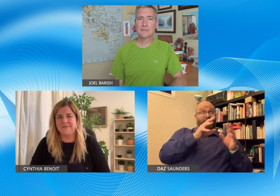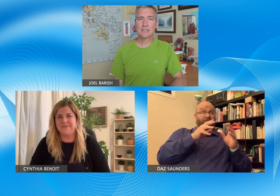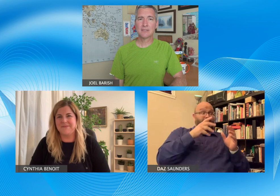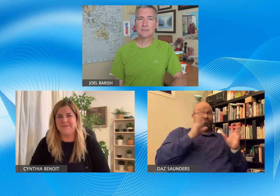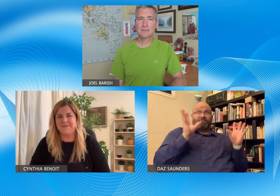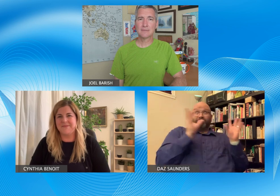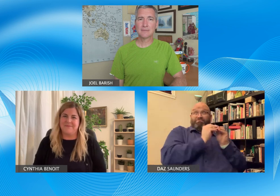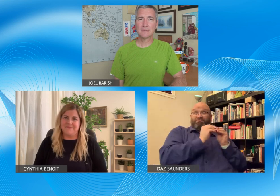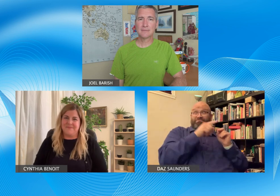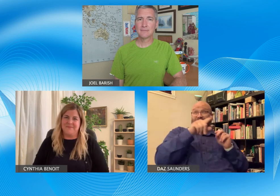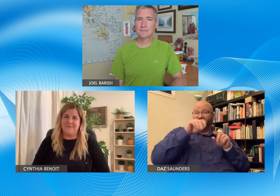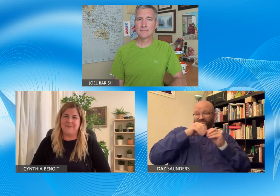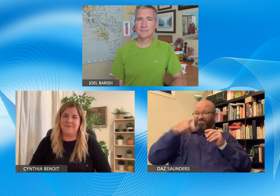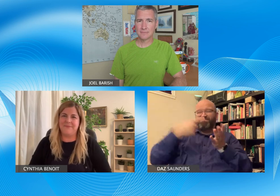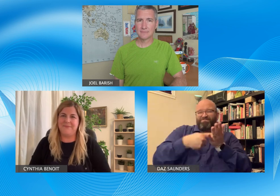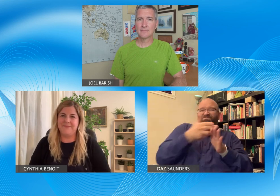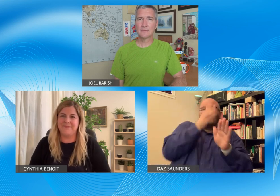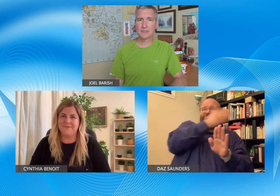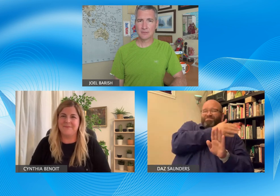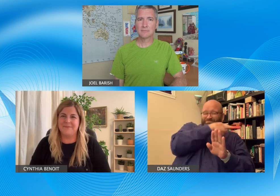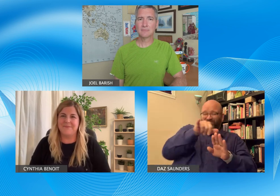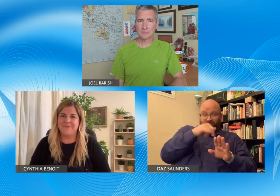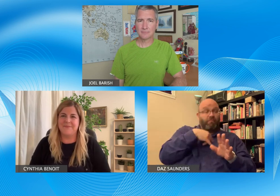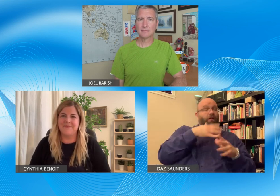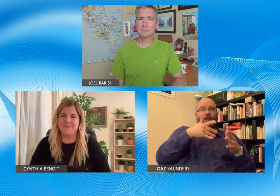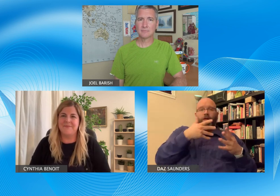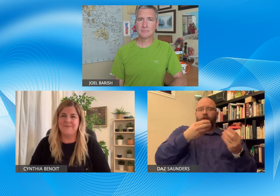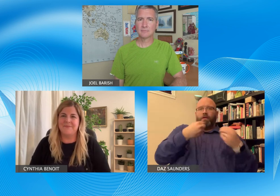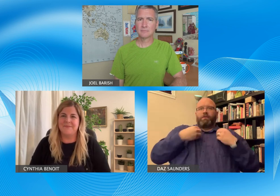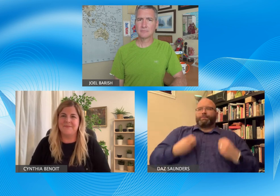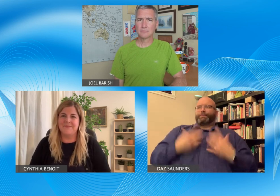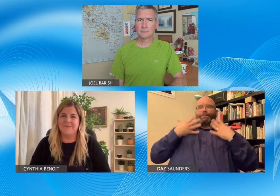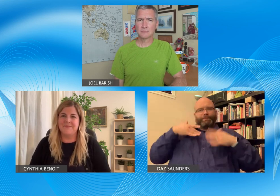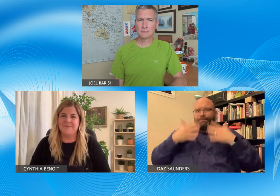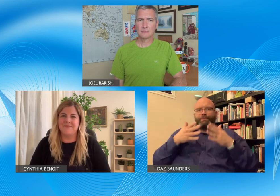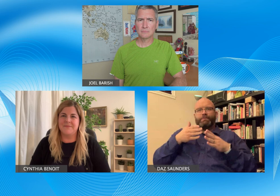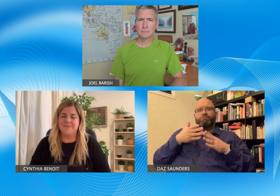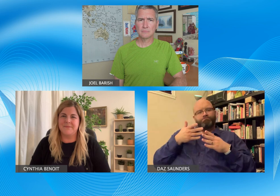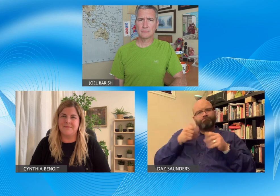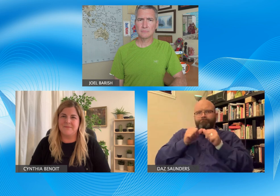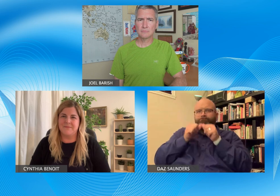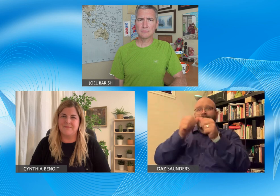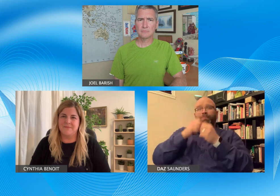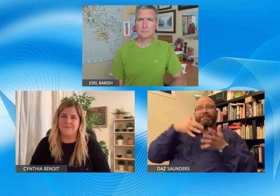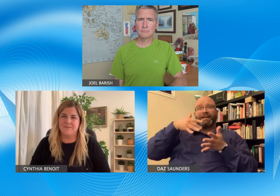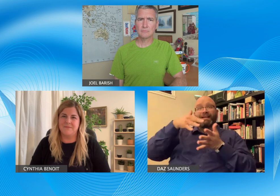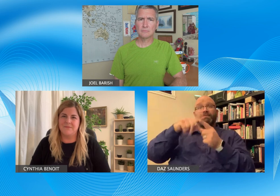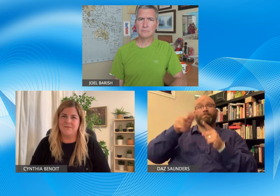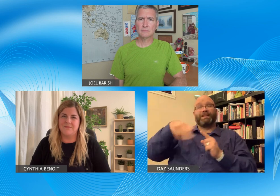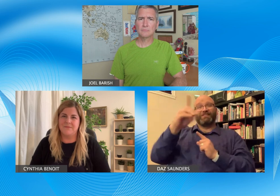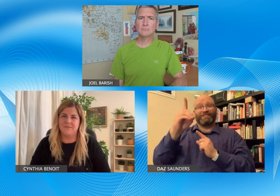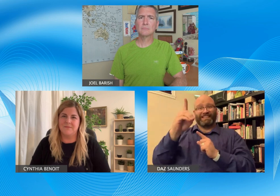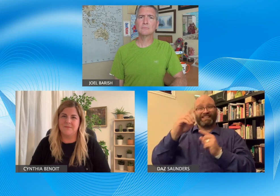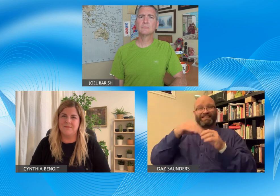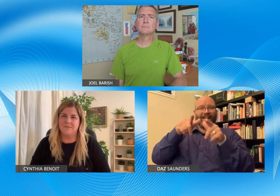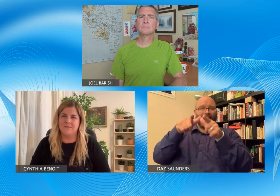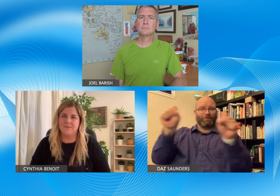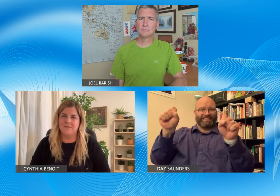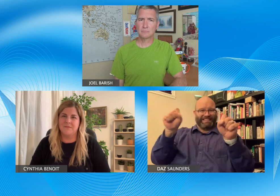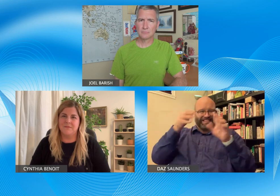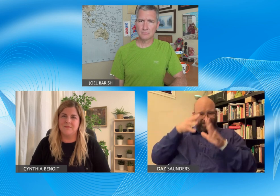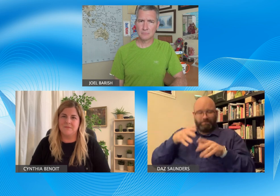The summit we were talking about, inspired me to continue my studies to my doctoral degree in linguistics.